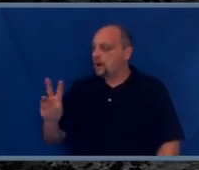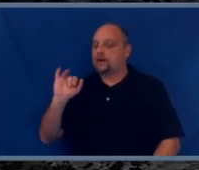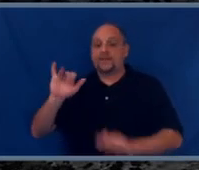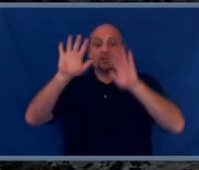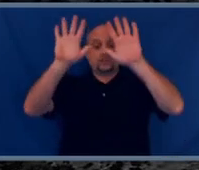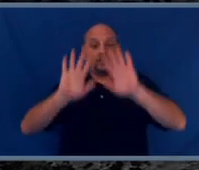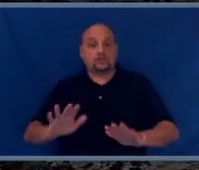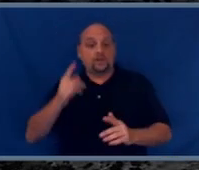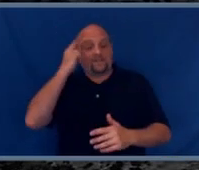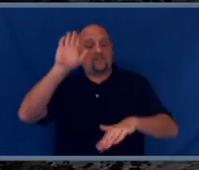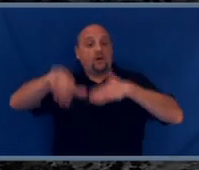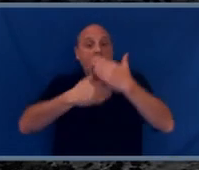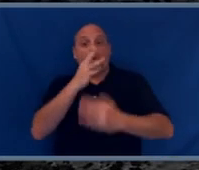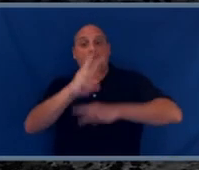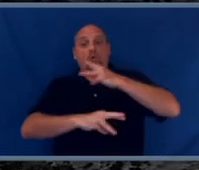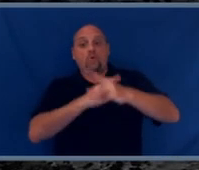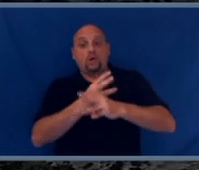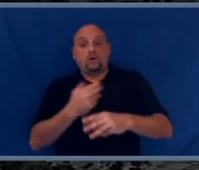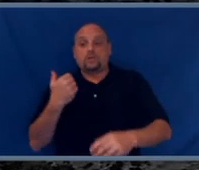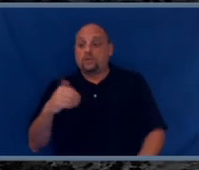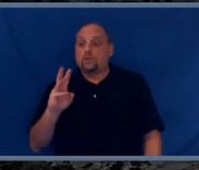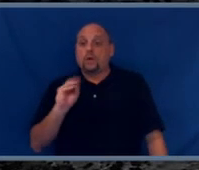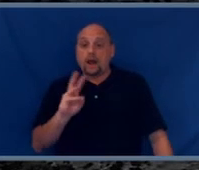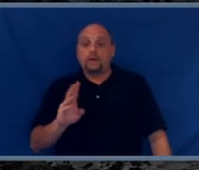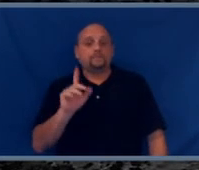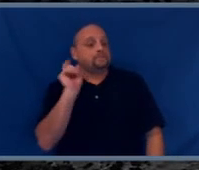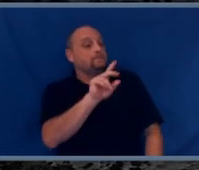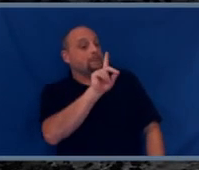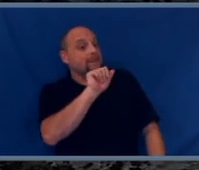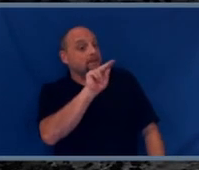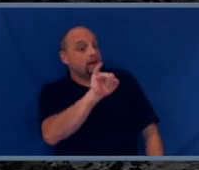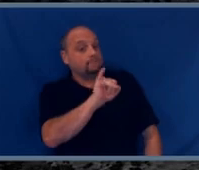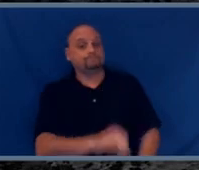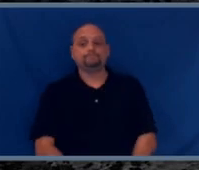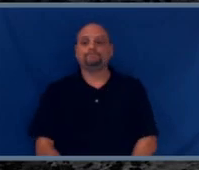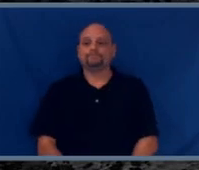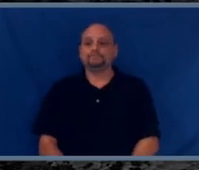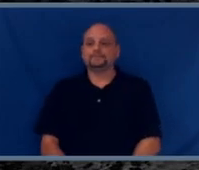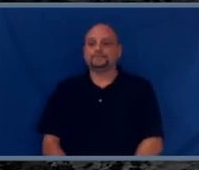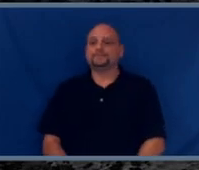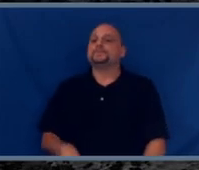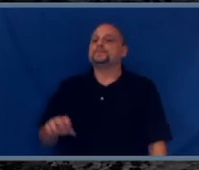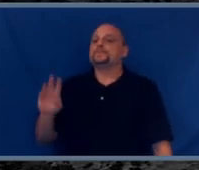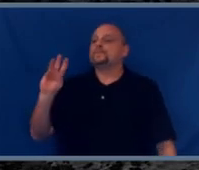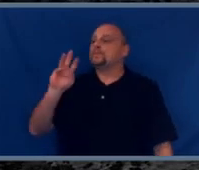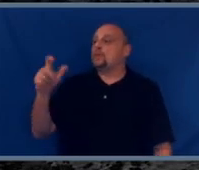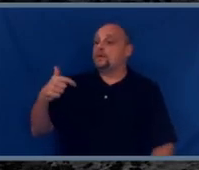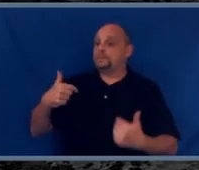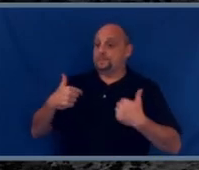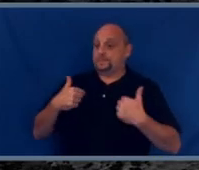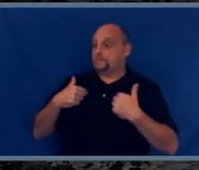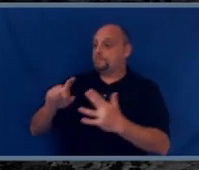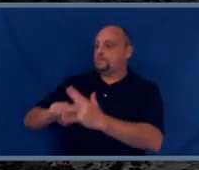HOW HO ACT YET. WHAT A GIFT.